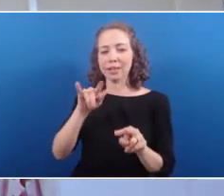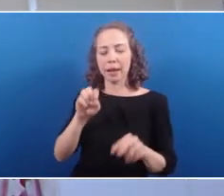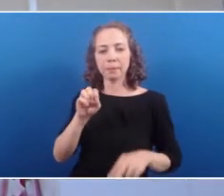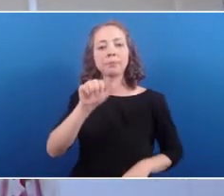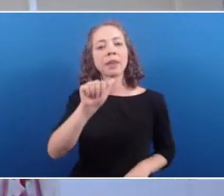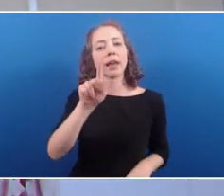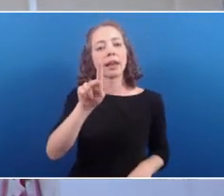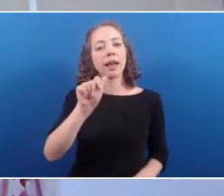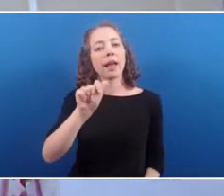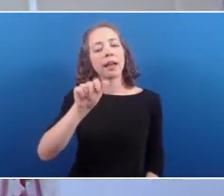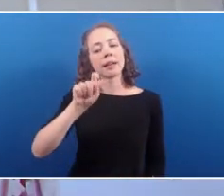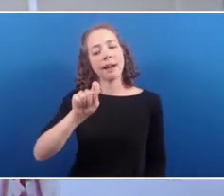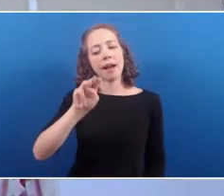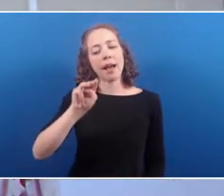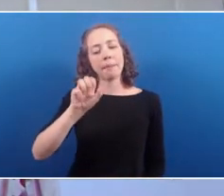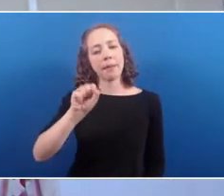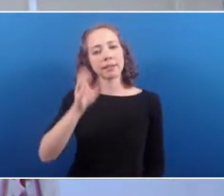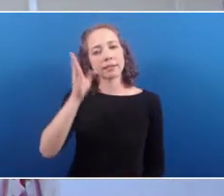That’s aka.ms/AccessibilityBlogs.